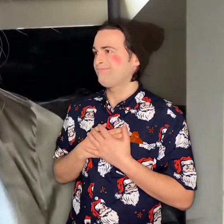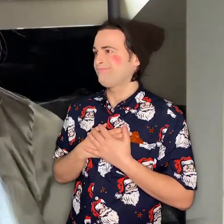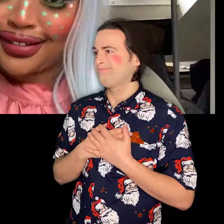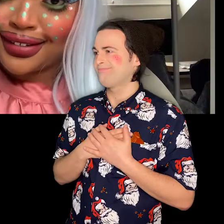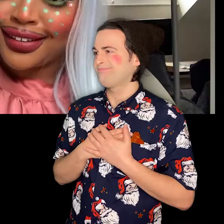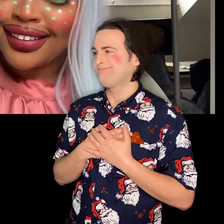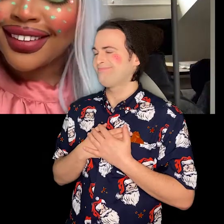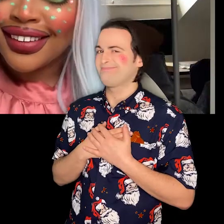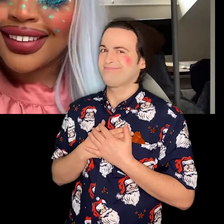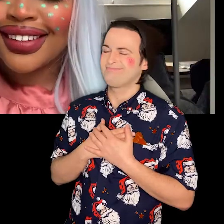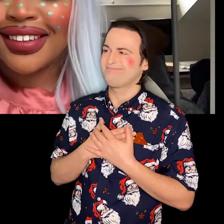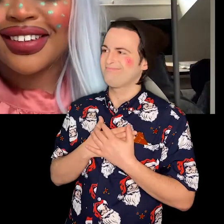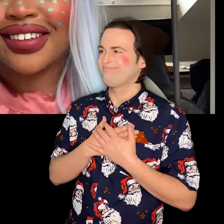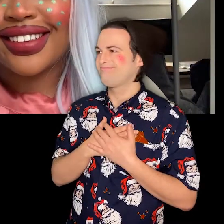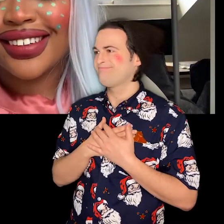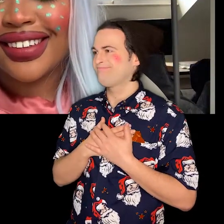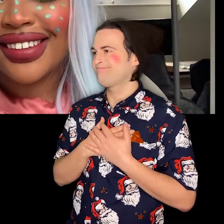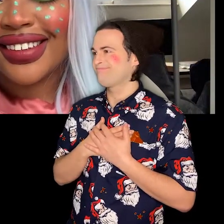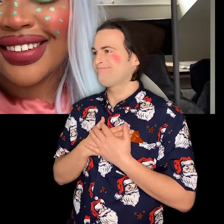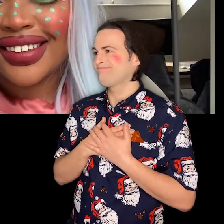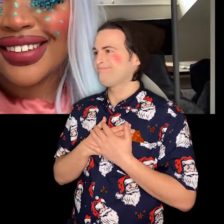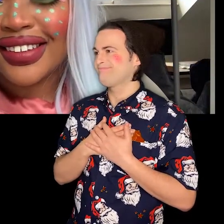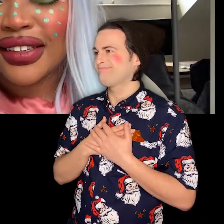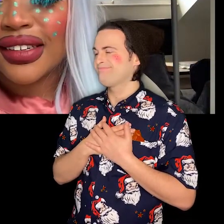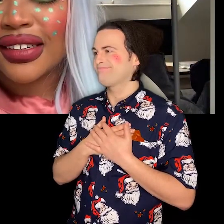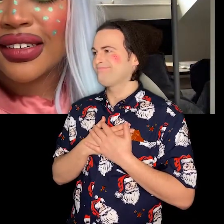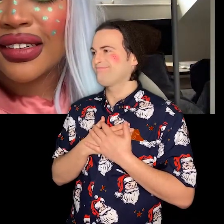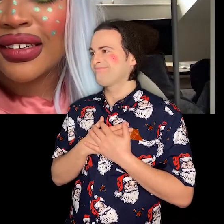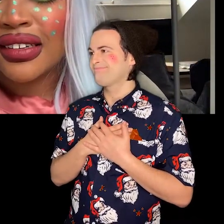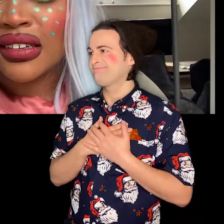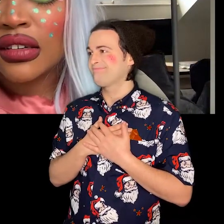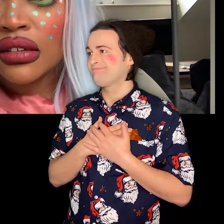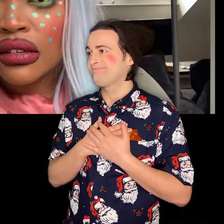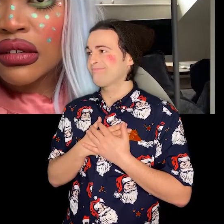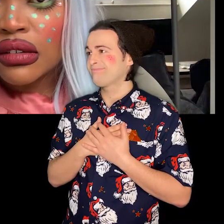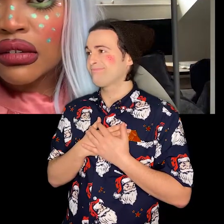Helen – Oh probably still trying to bury Jack's body in the back garden